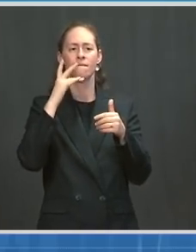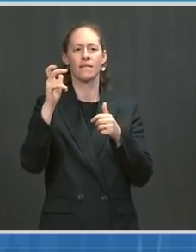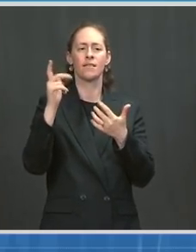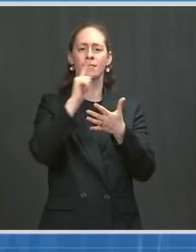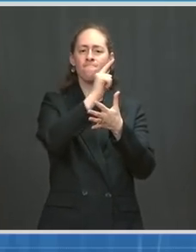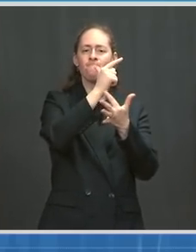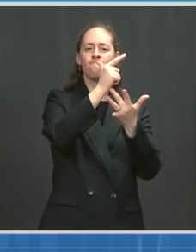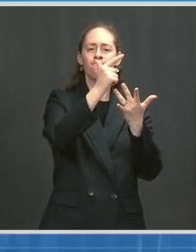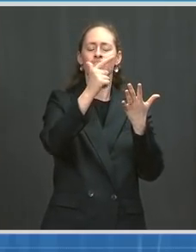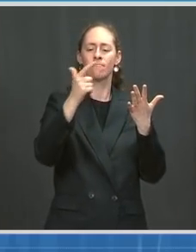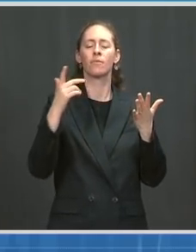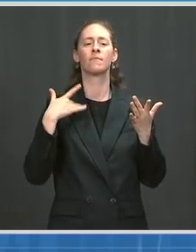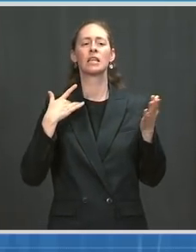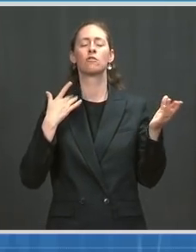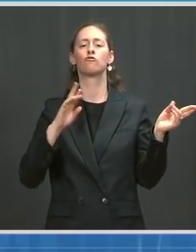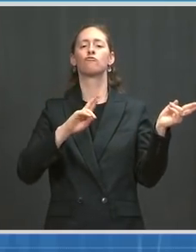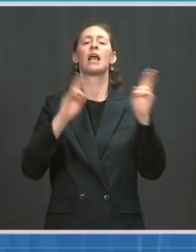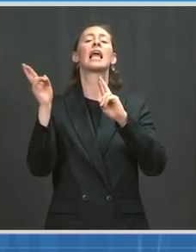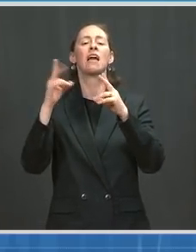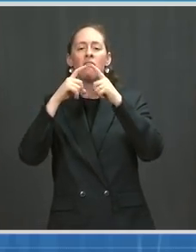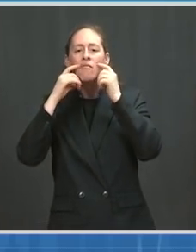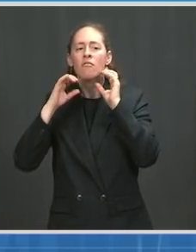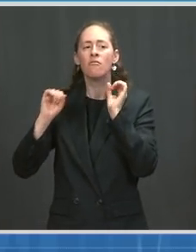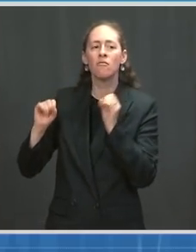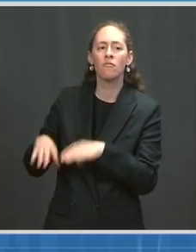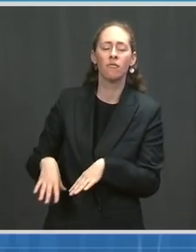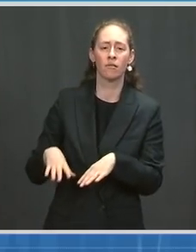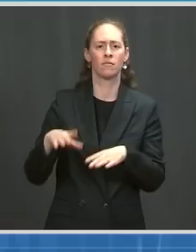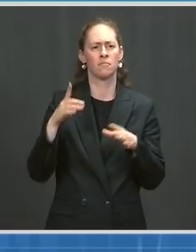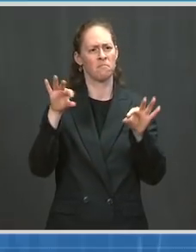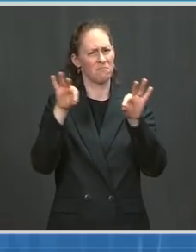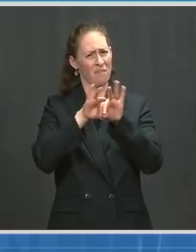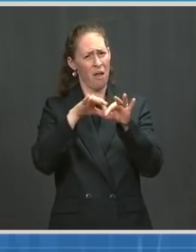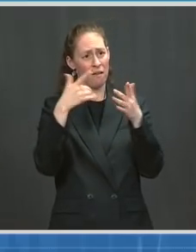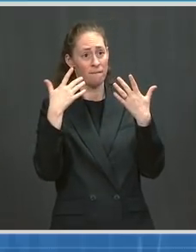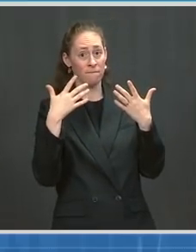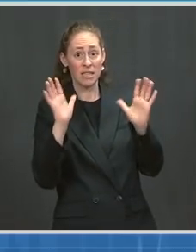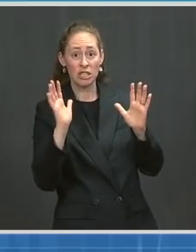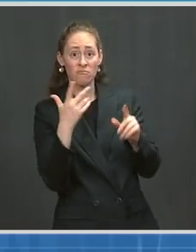that if you are vaccinated, there is no shame, no problem in continuing to wear your mask.